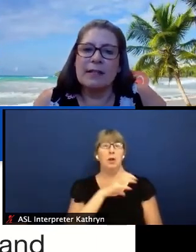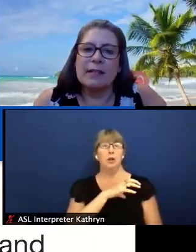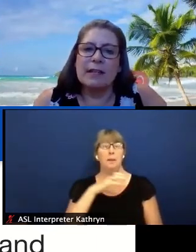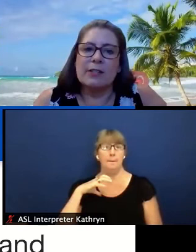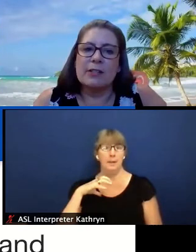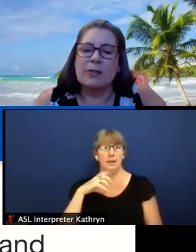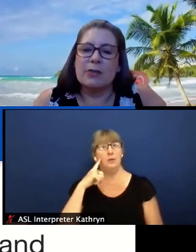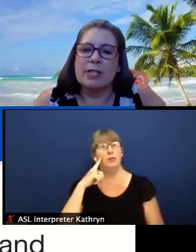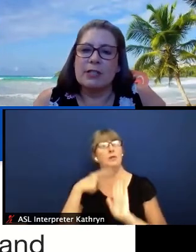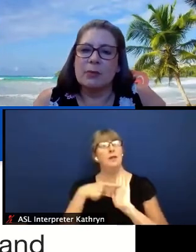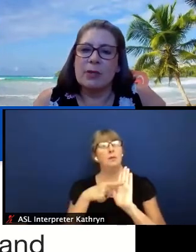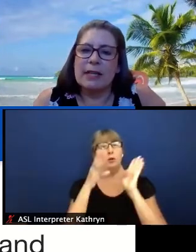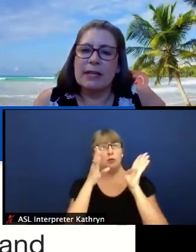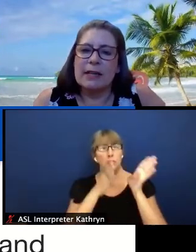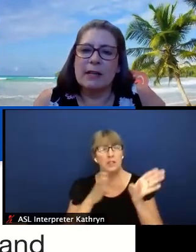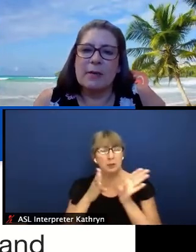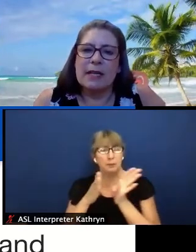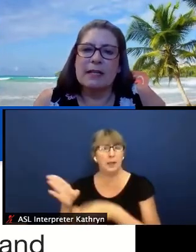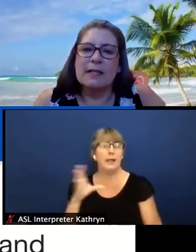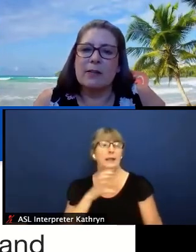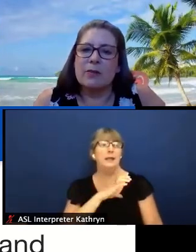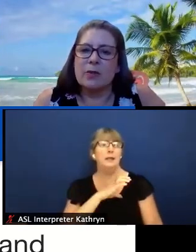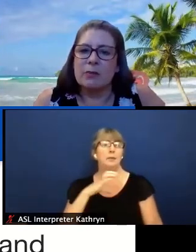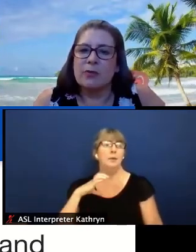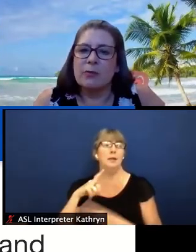such as our strategic planning committees, our school improvement